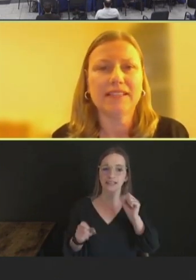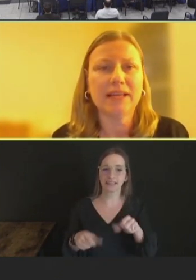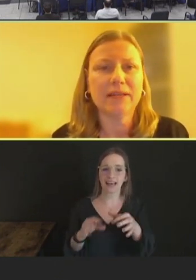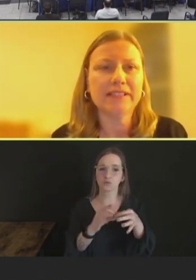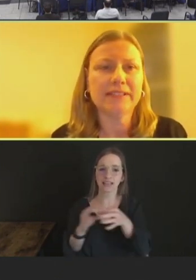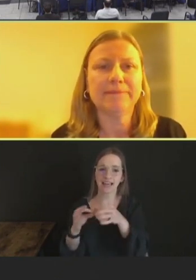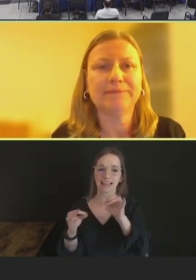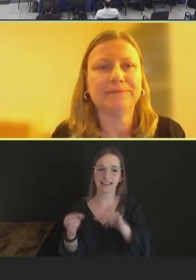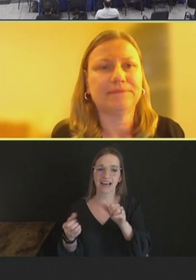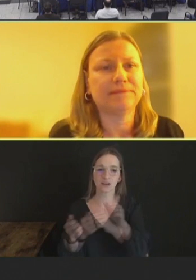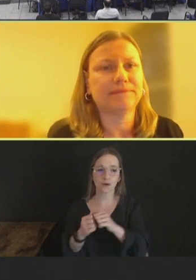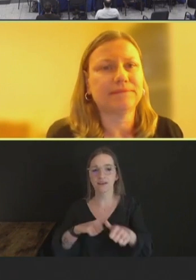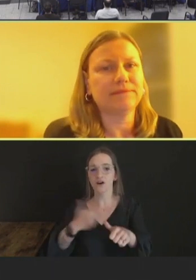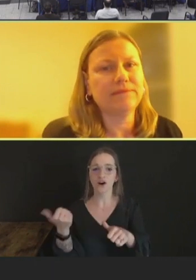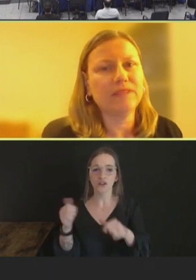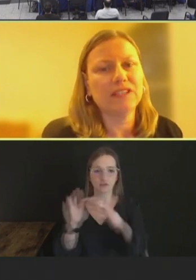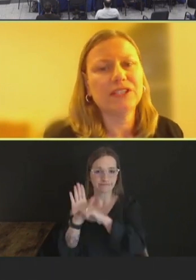Next slide please.